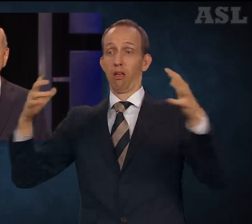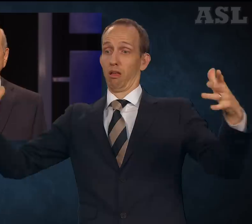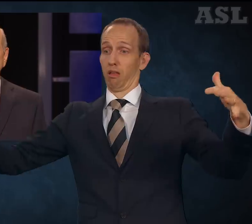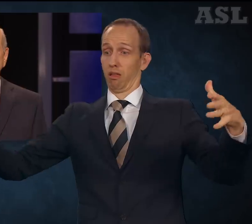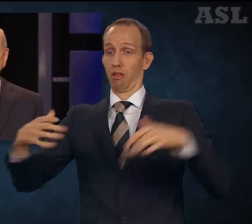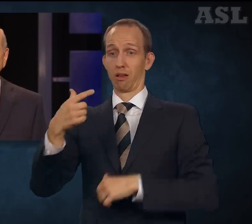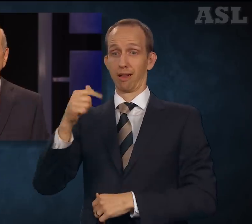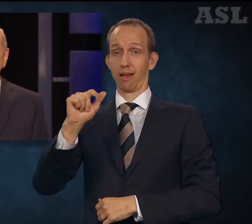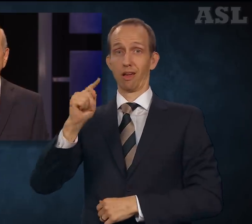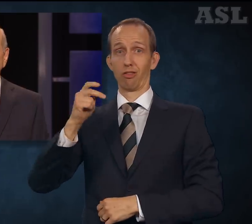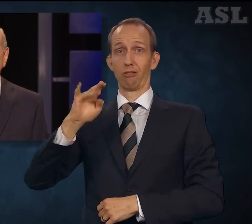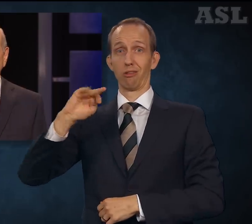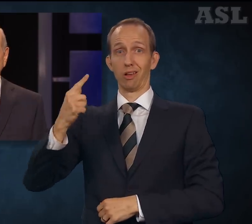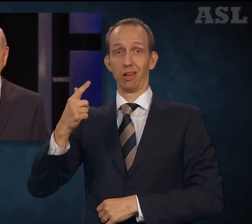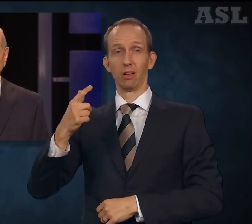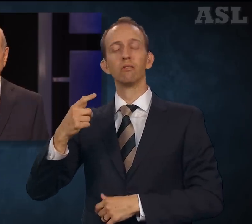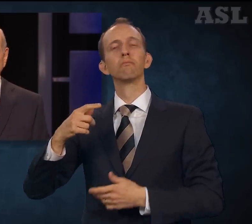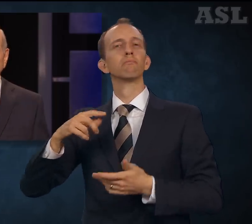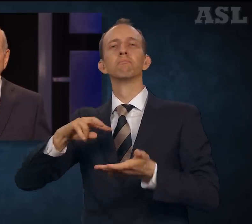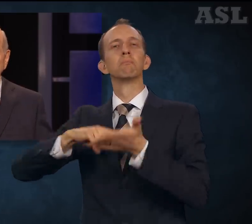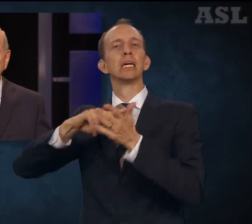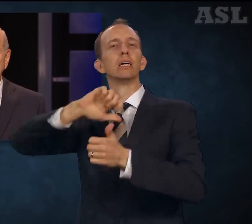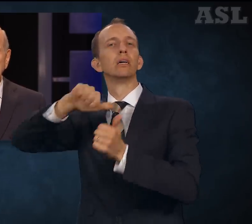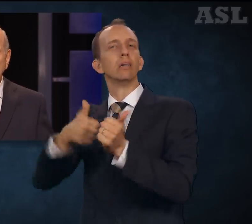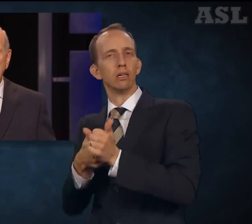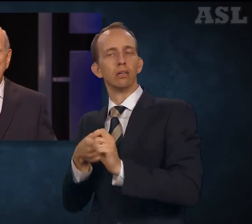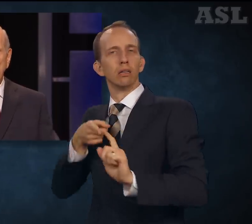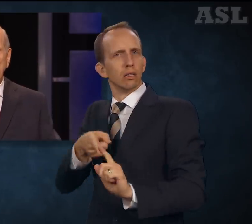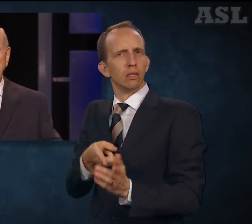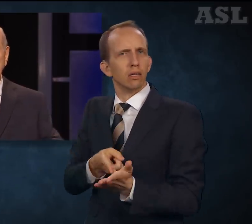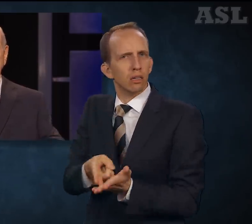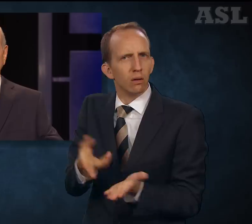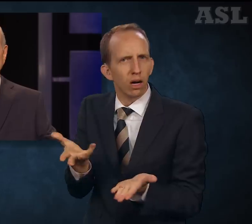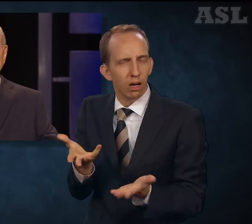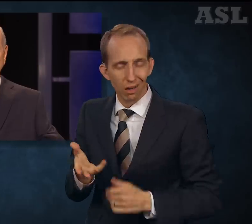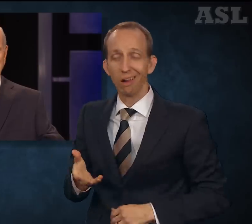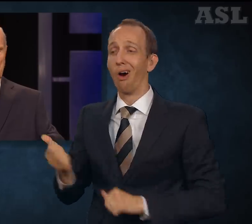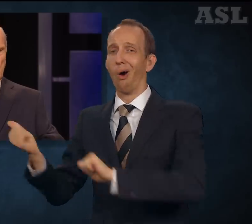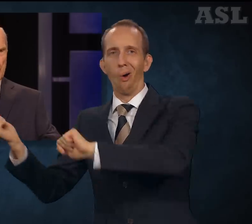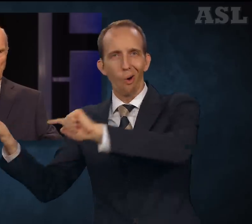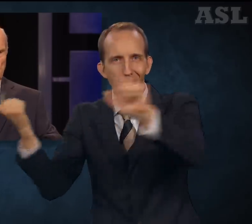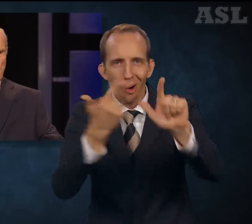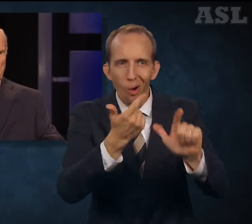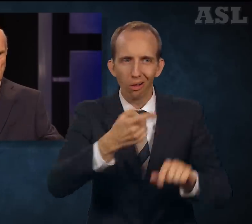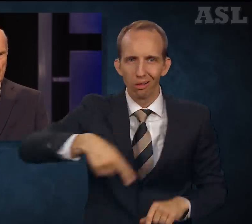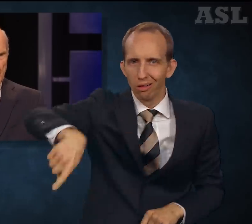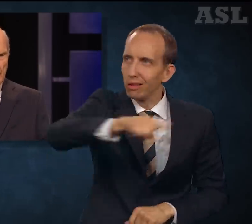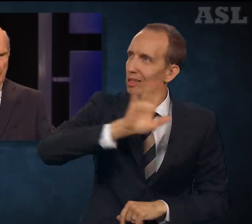GATHERING, WE ARE SIMPLY SAYING THIS FUNDAMENTAL